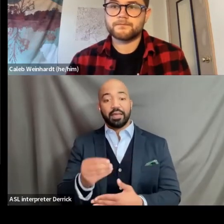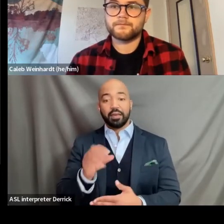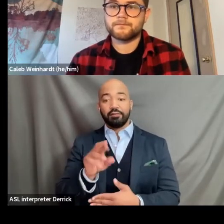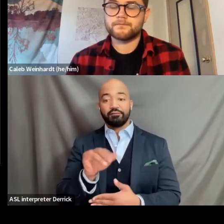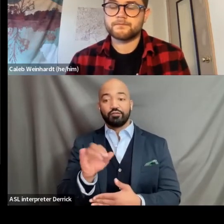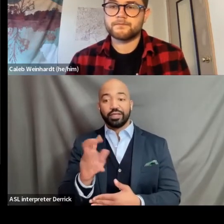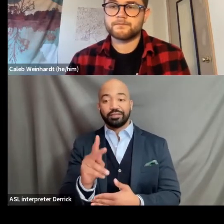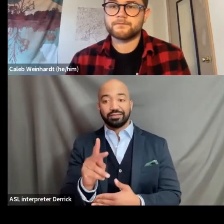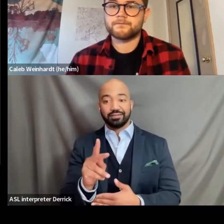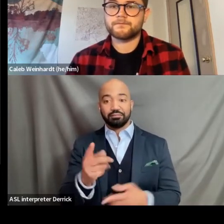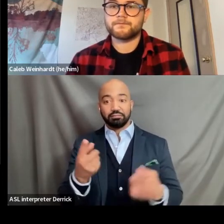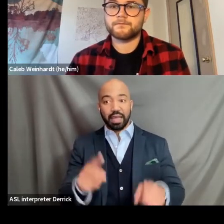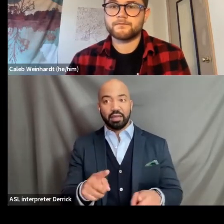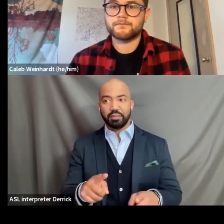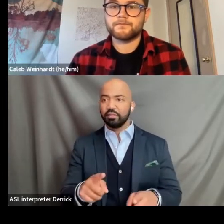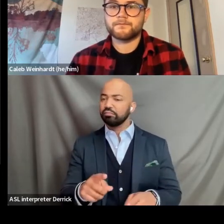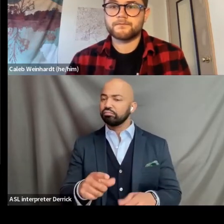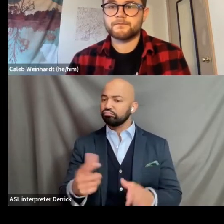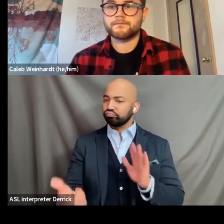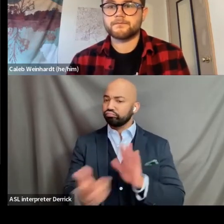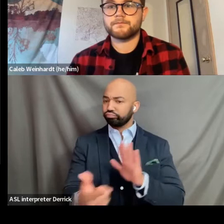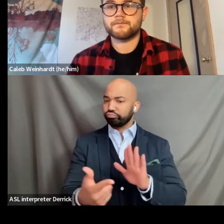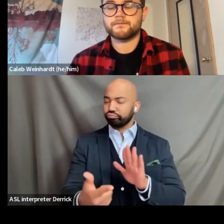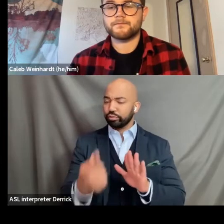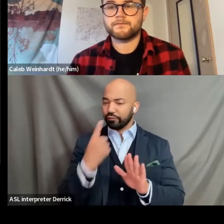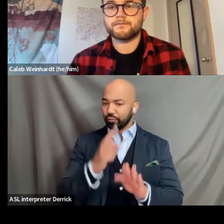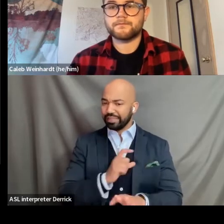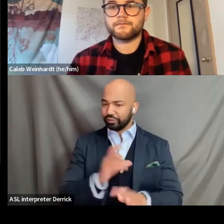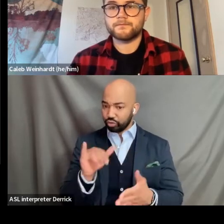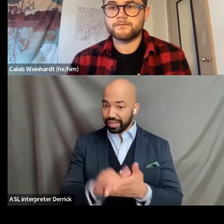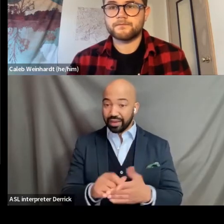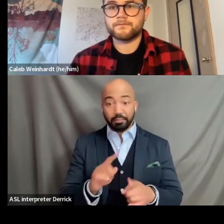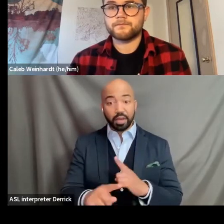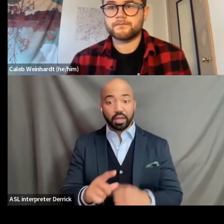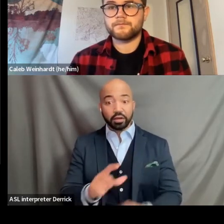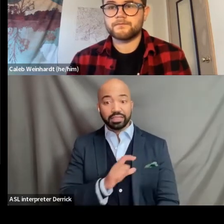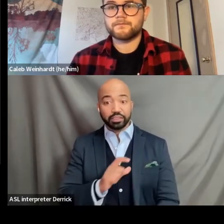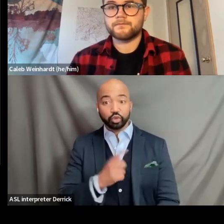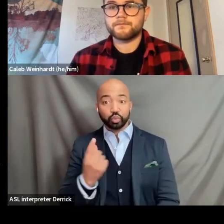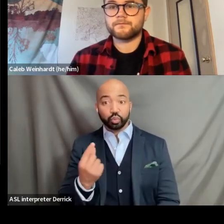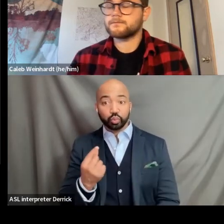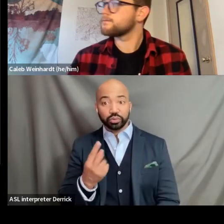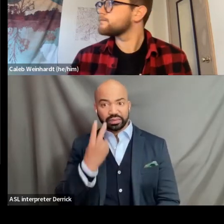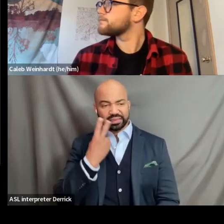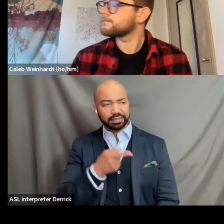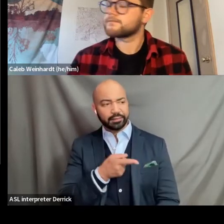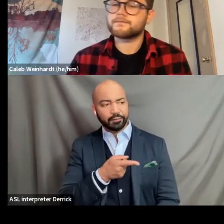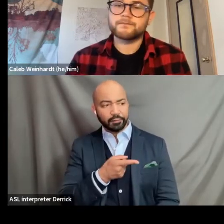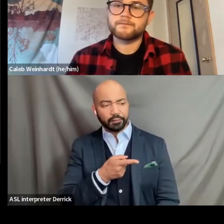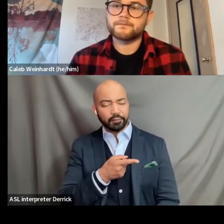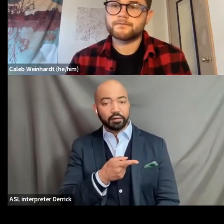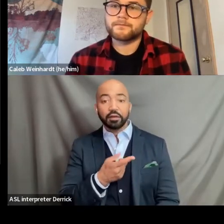but one of the things that law enforcement for example will do is if they see somebody that they perceive to be trans,